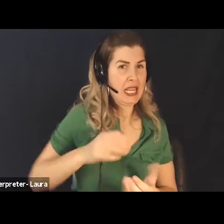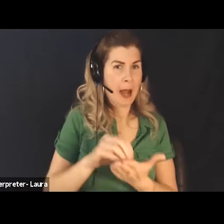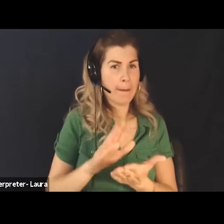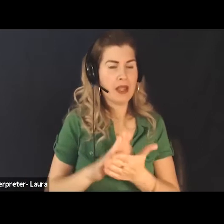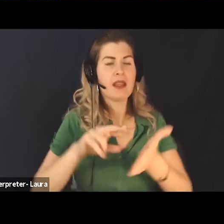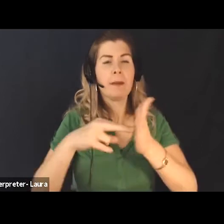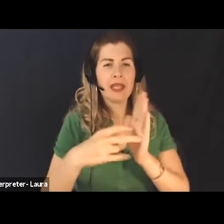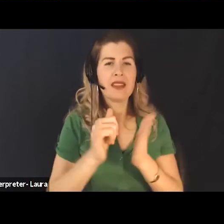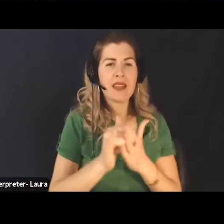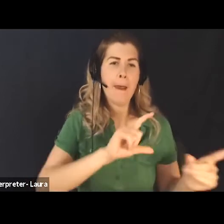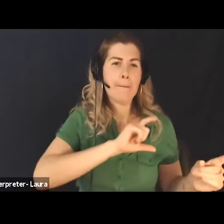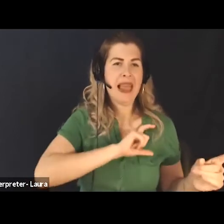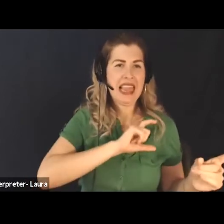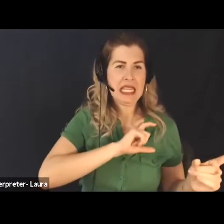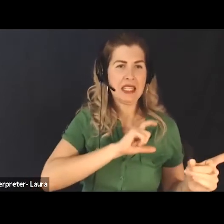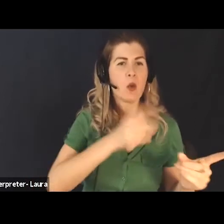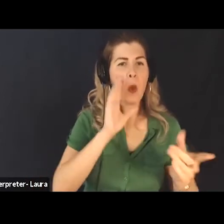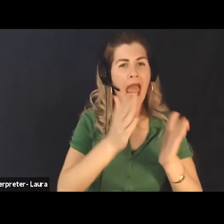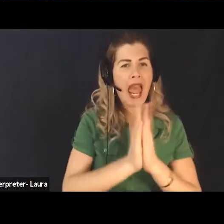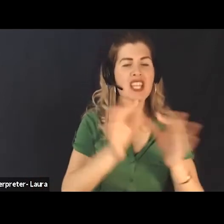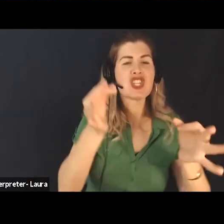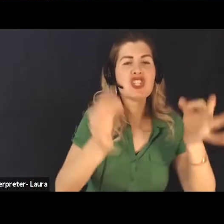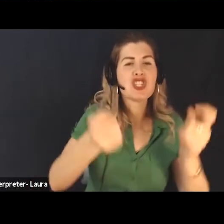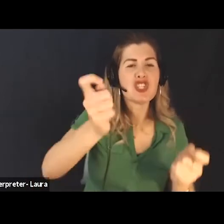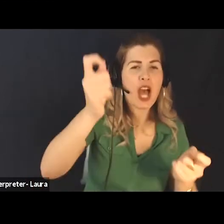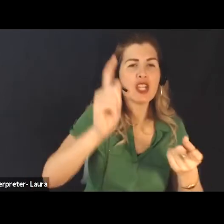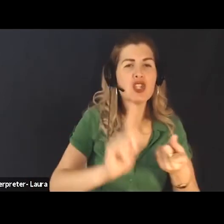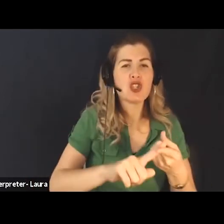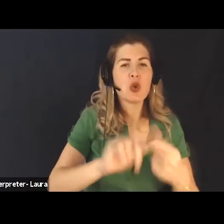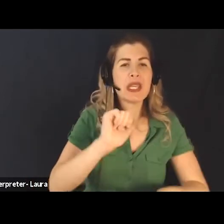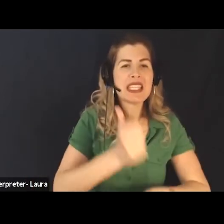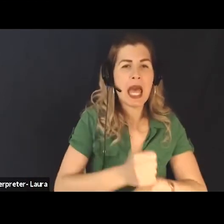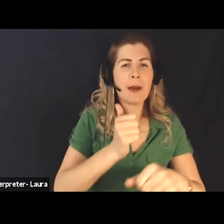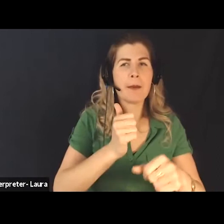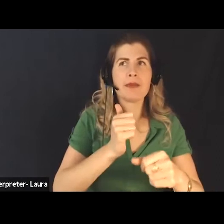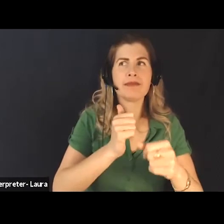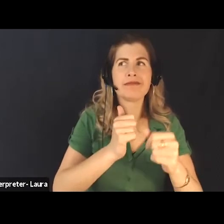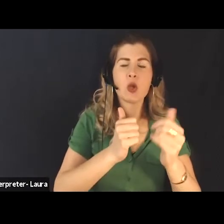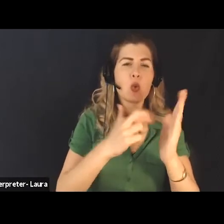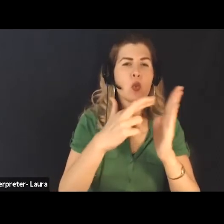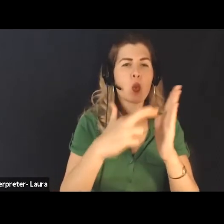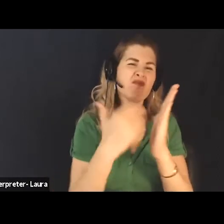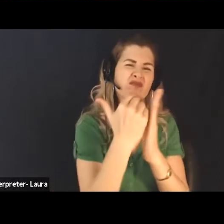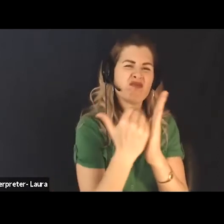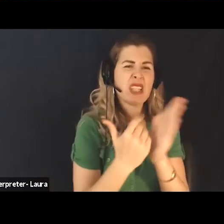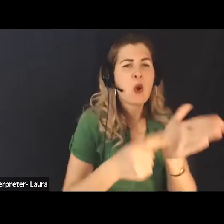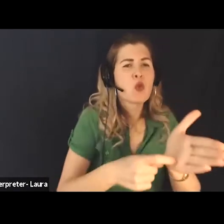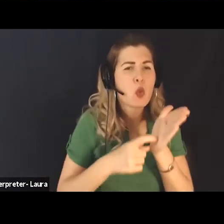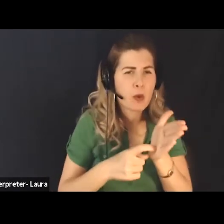get permission from a judge to set up a set of criteria for on it, for basically labeling people